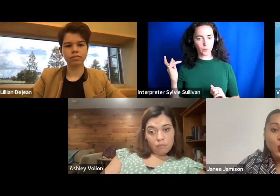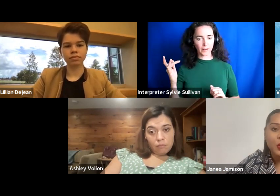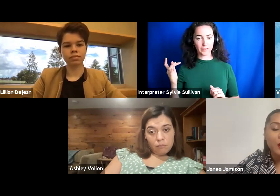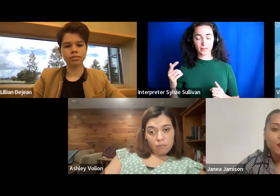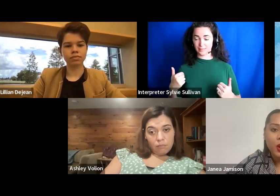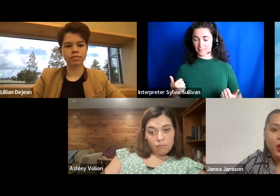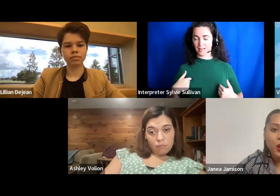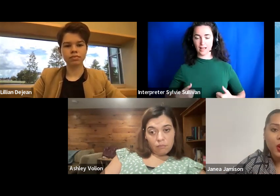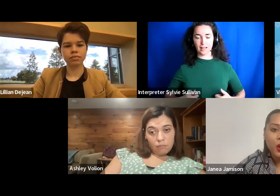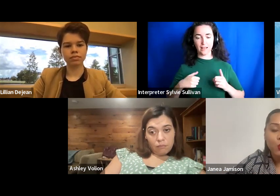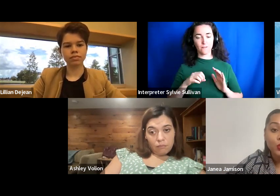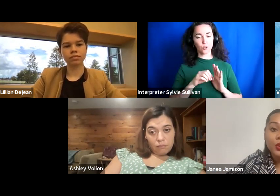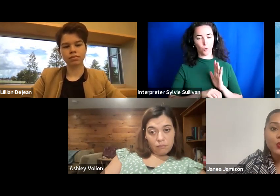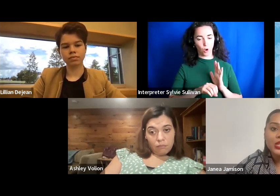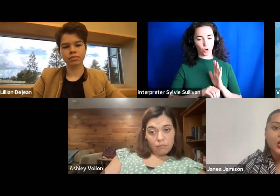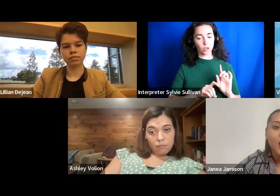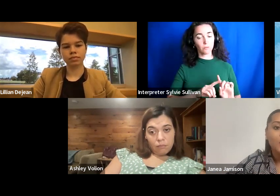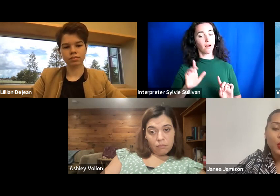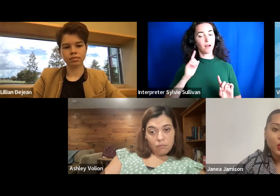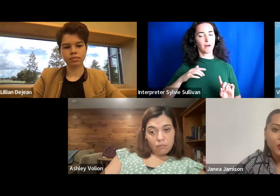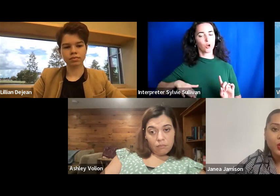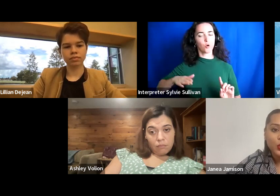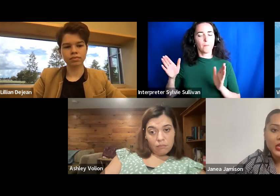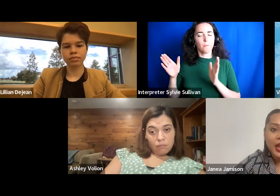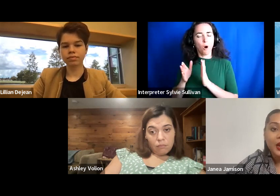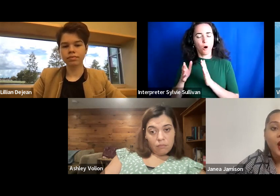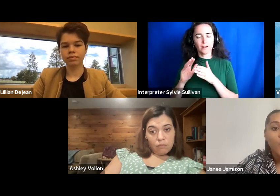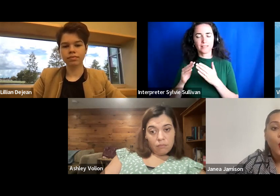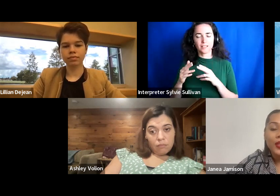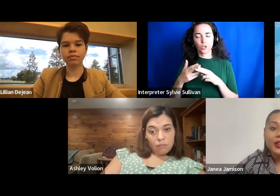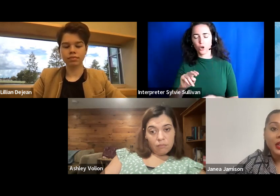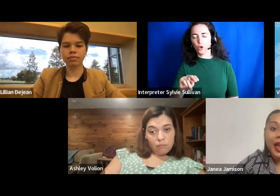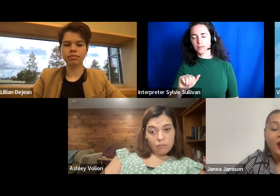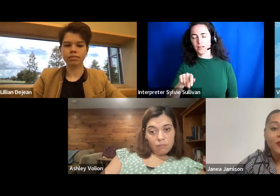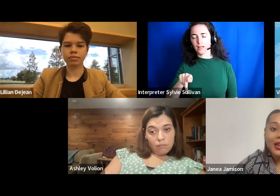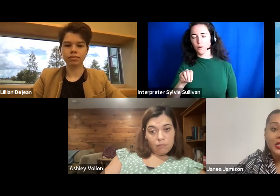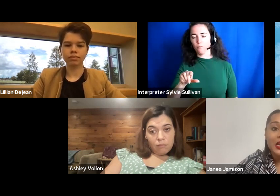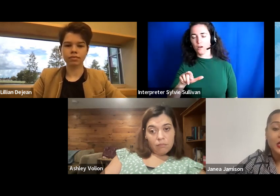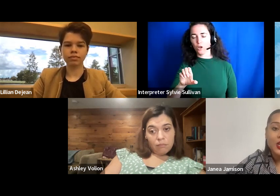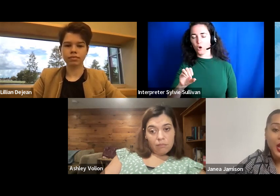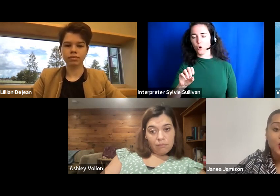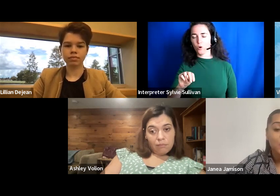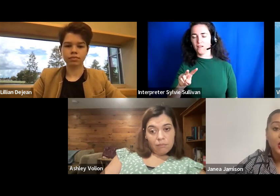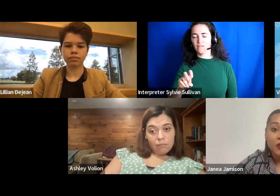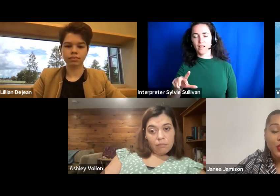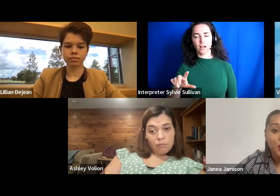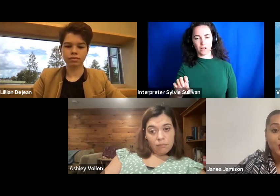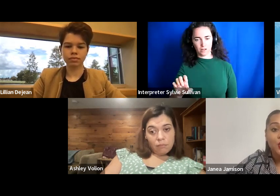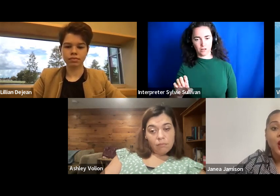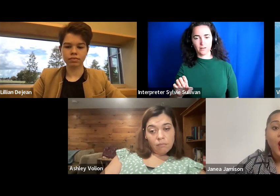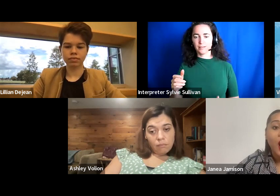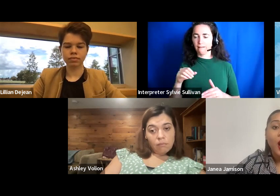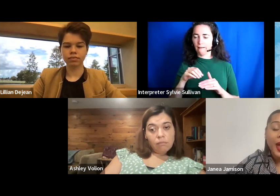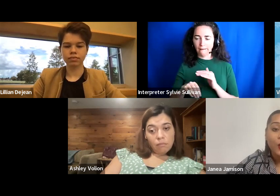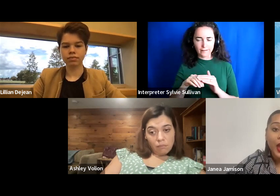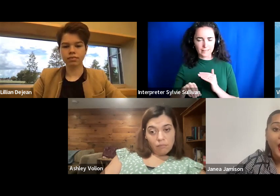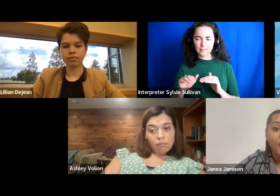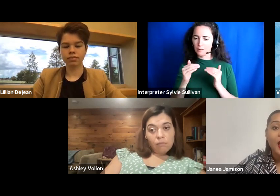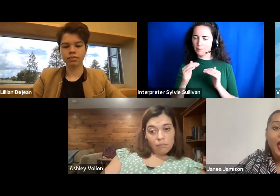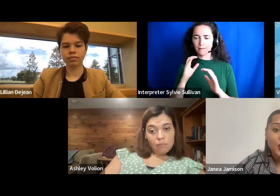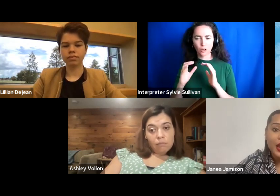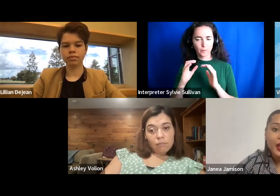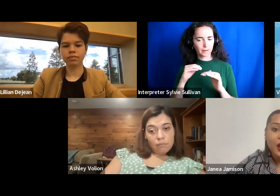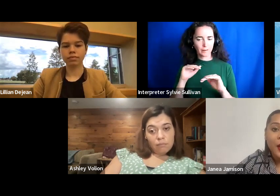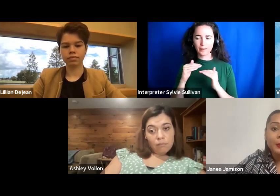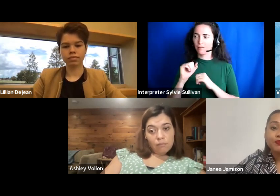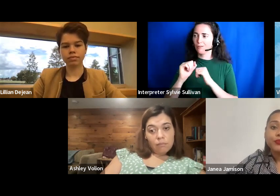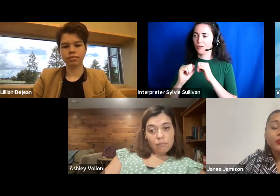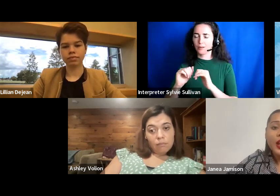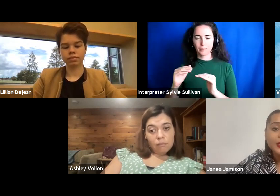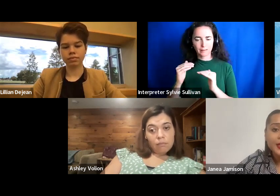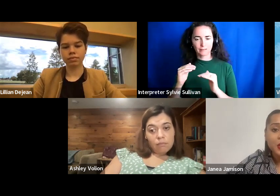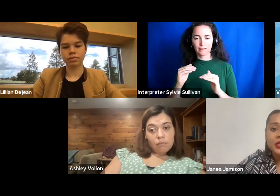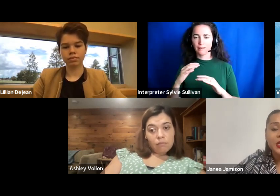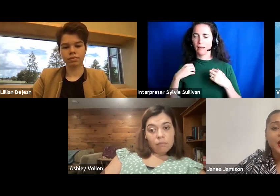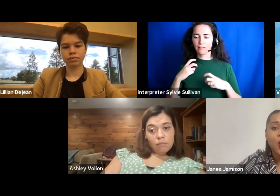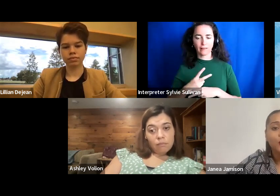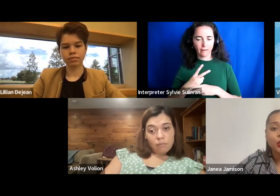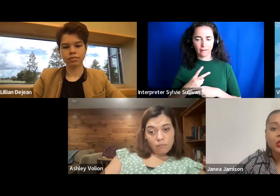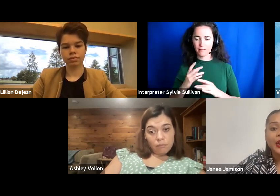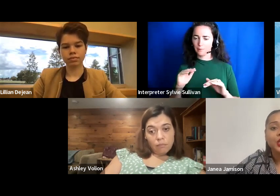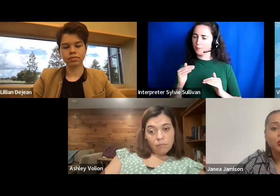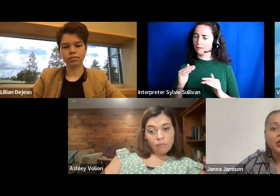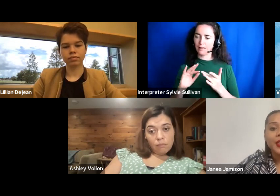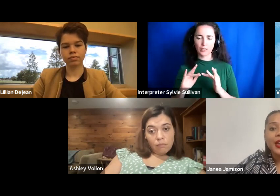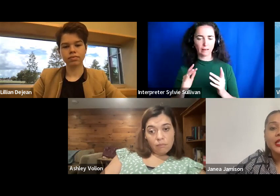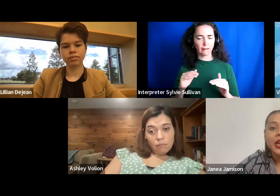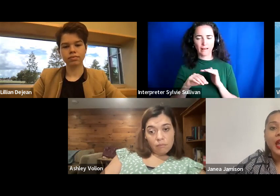But i'm from a small rural community Napoleonville, Louisiana, where there is a lack of excess in education and infrastructure, health care, internet, accessibility, and all of those things, so saying that